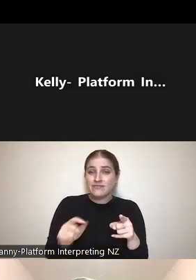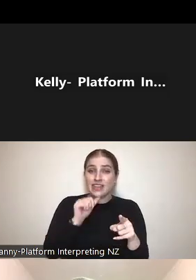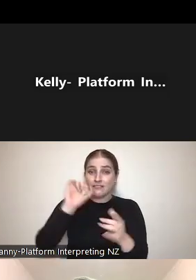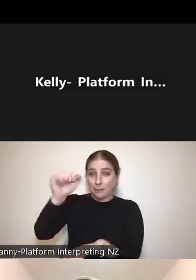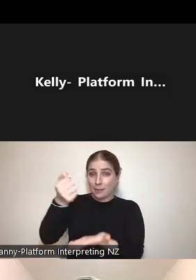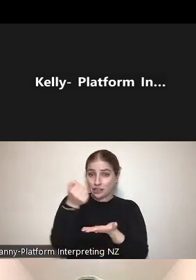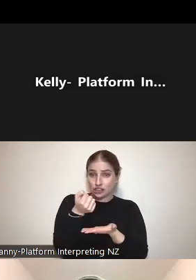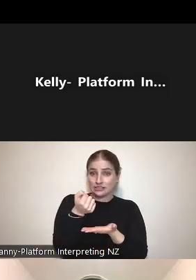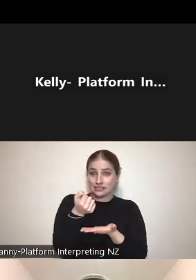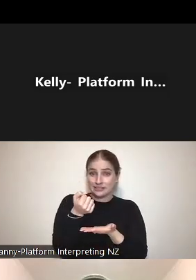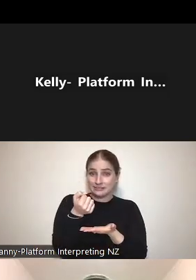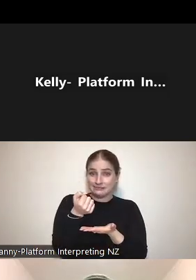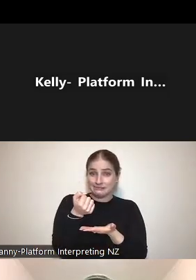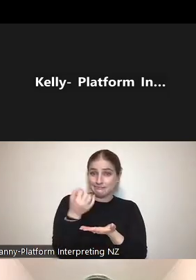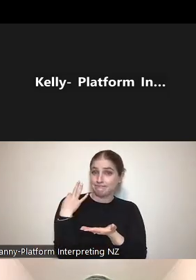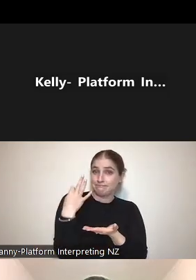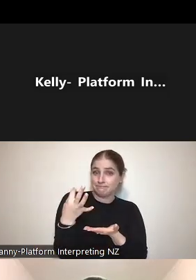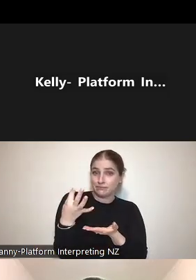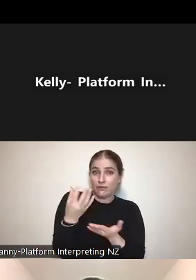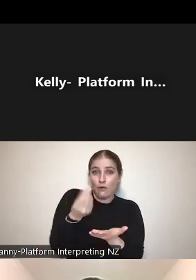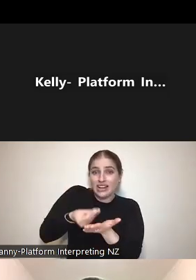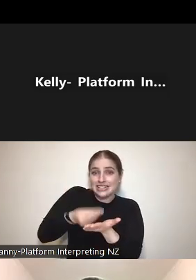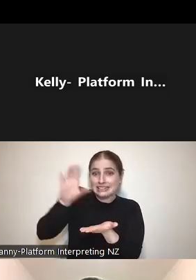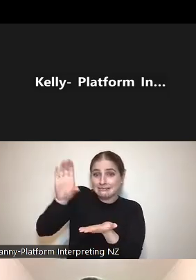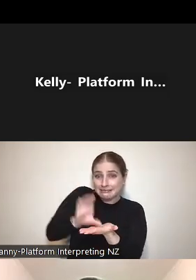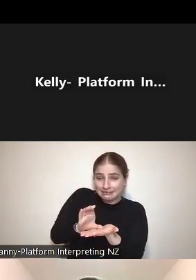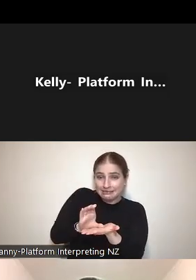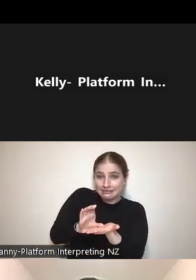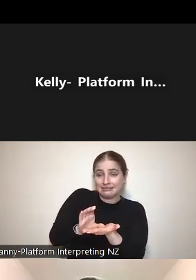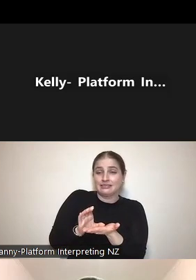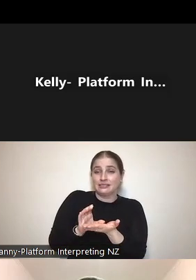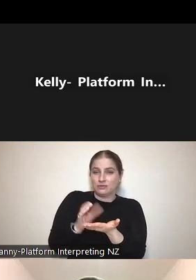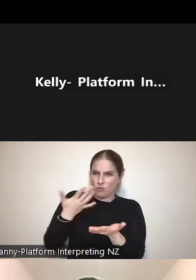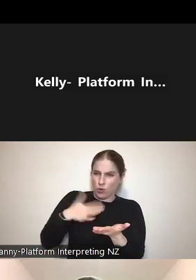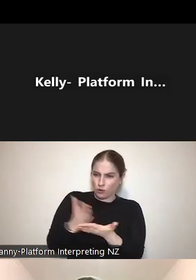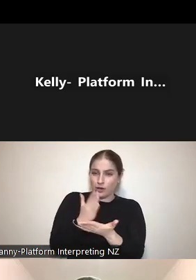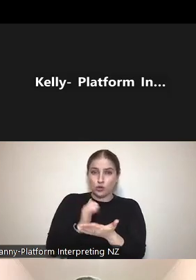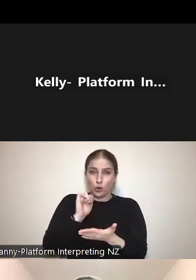To make your work accessible, or for your friends' show, you may want to